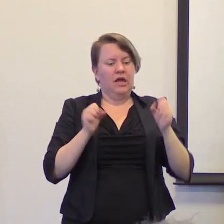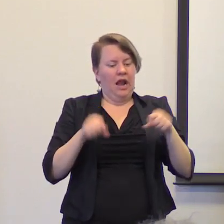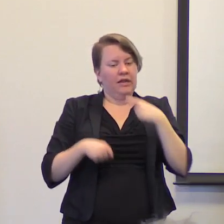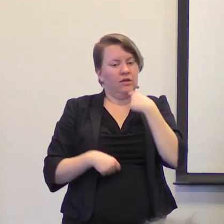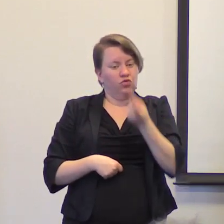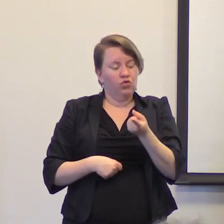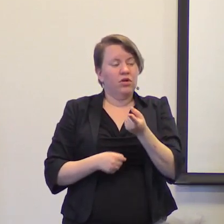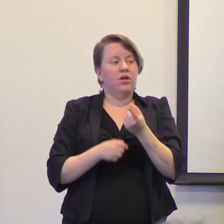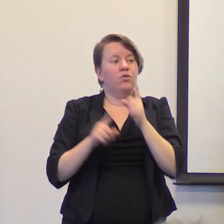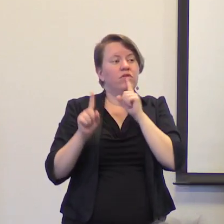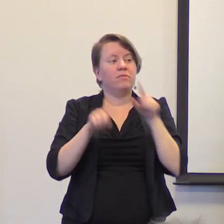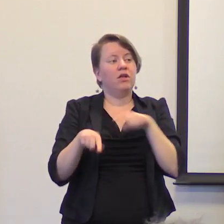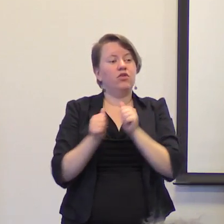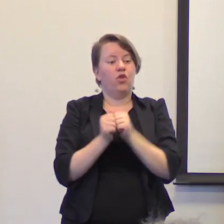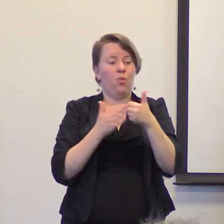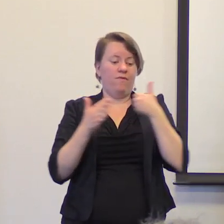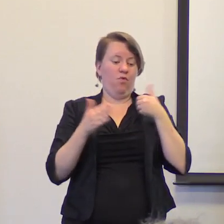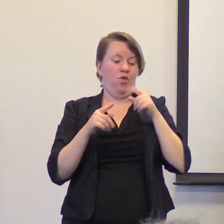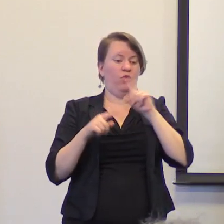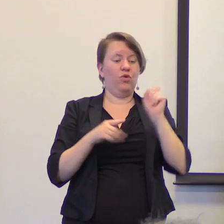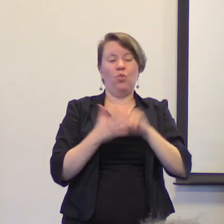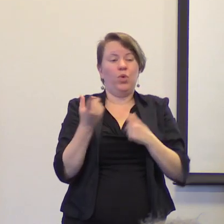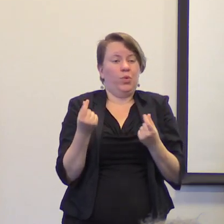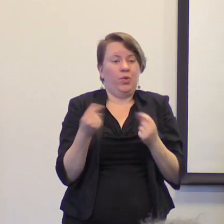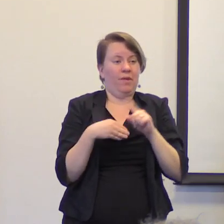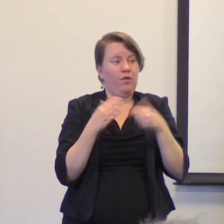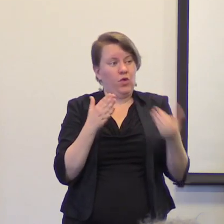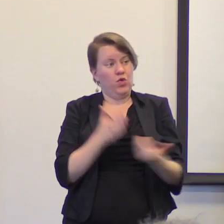in response to the earlier question--what are we doing about the new Muslim ban?--is